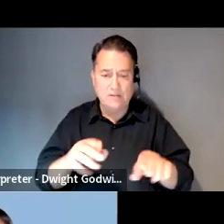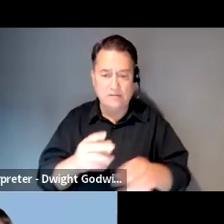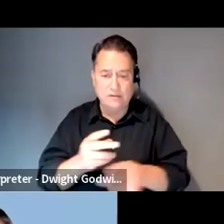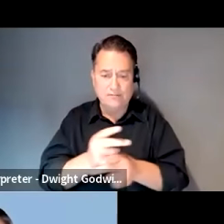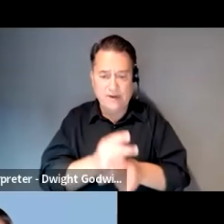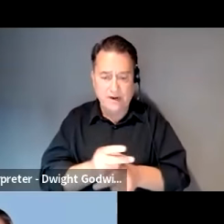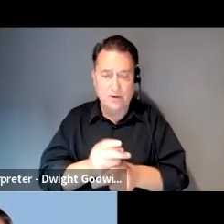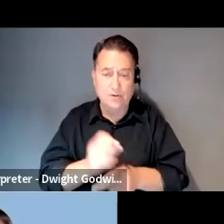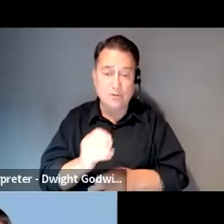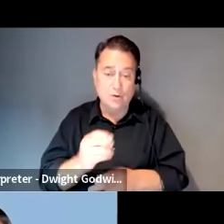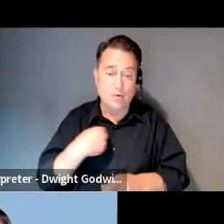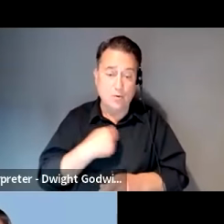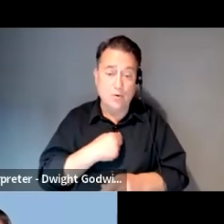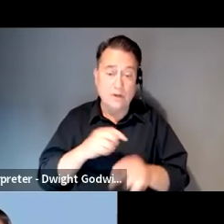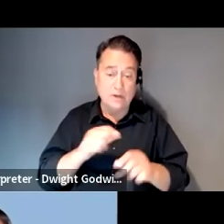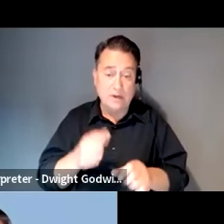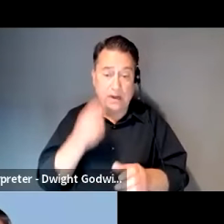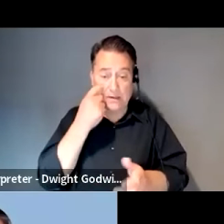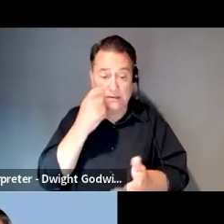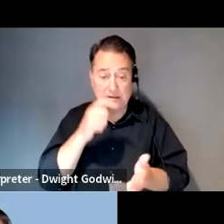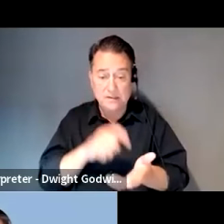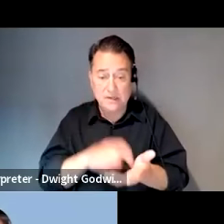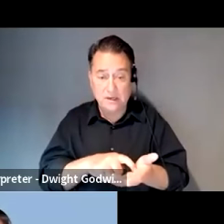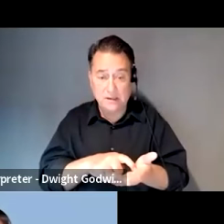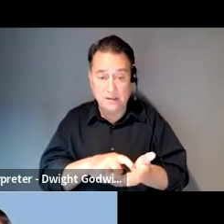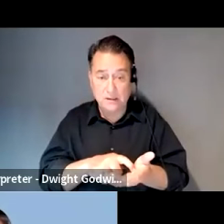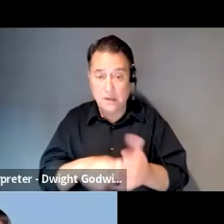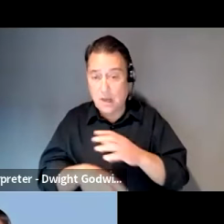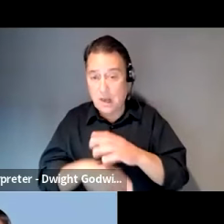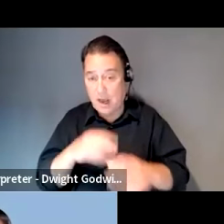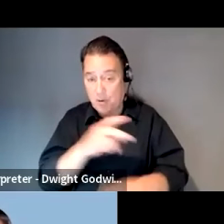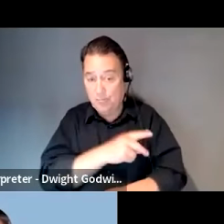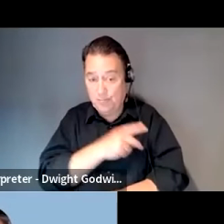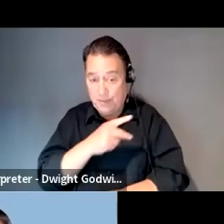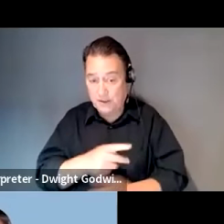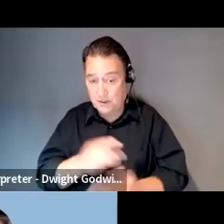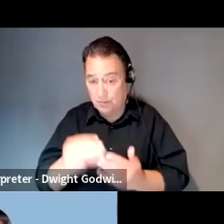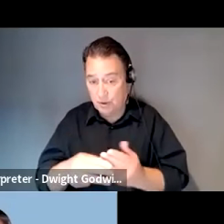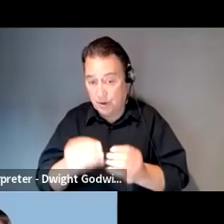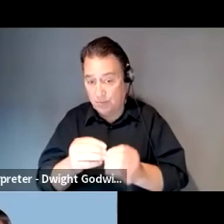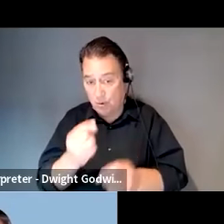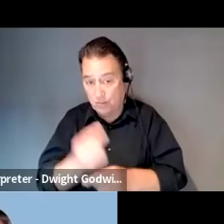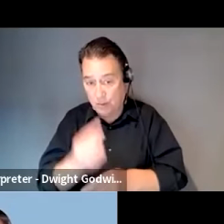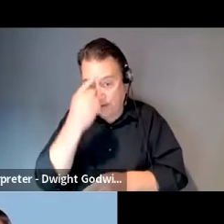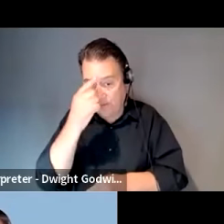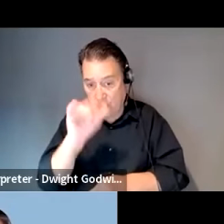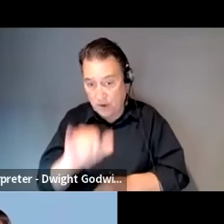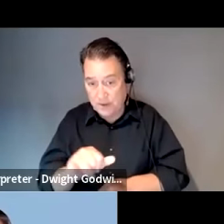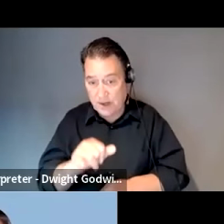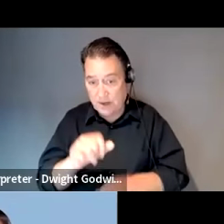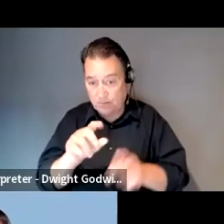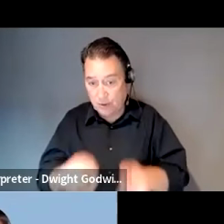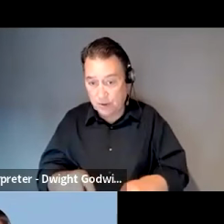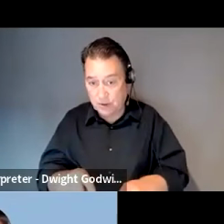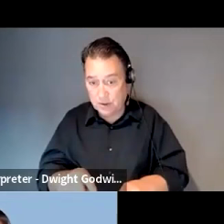So we can detect, is an outpatient program more appropriate for this person? Prevention, is prevention needed?